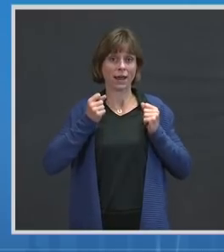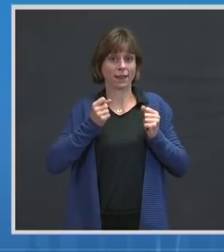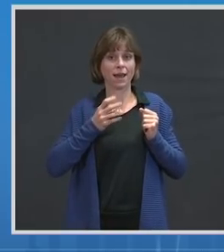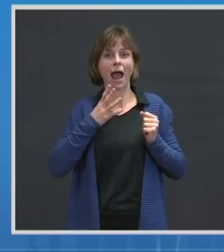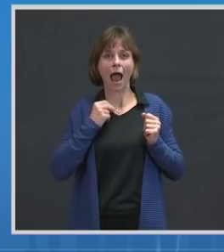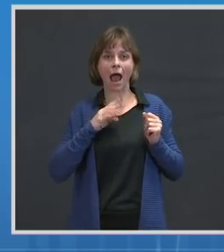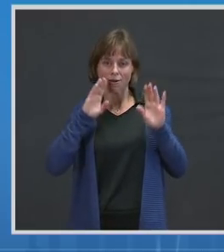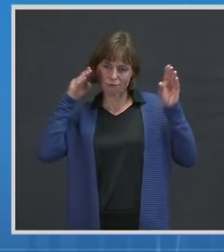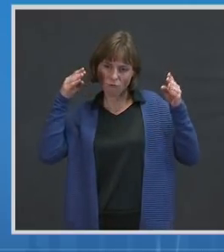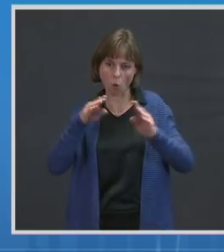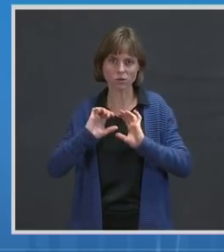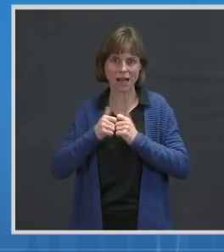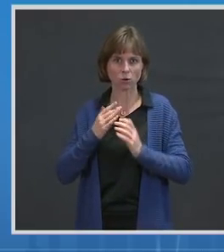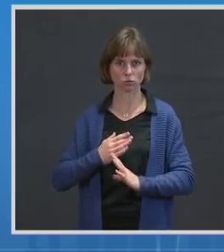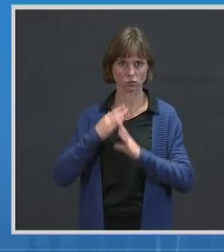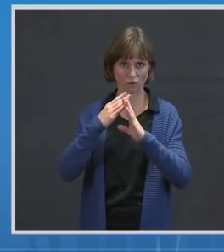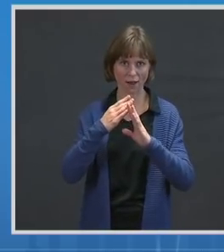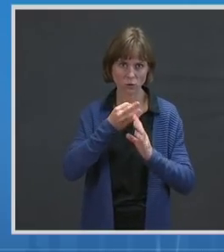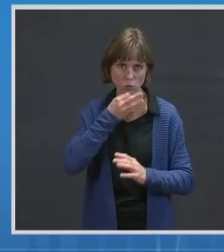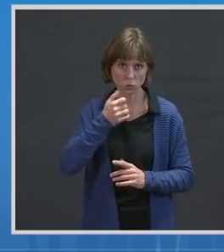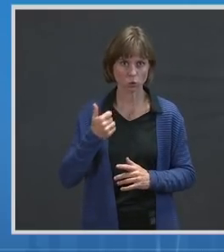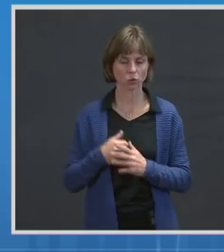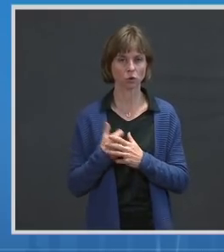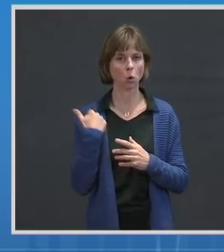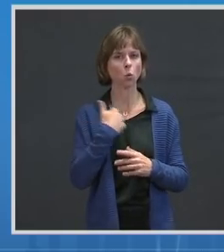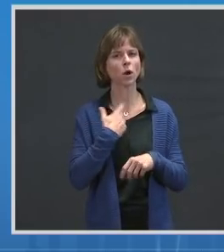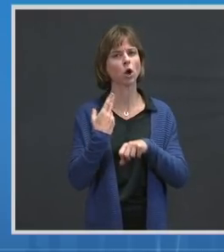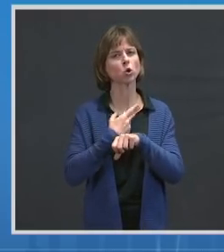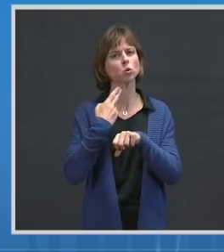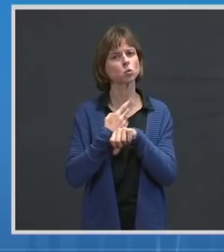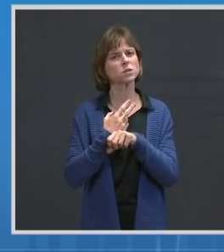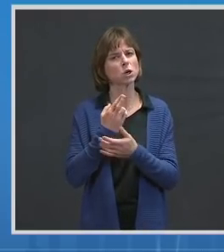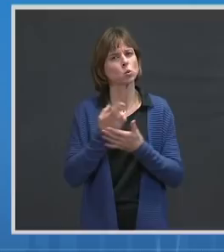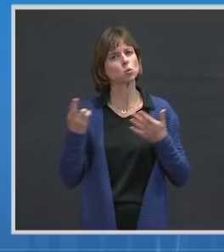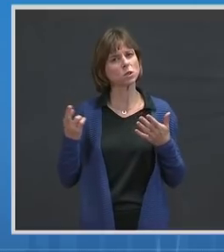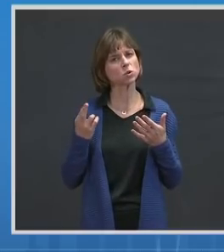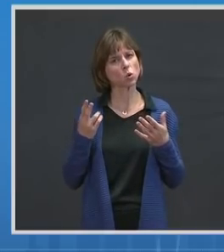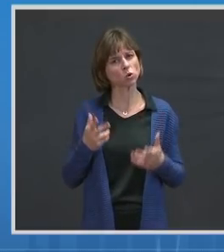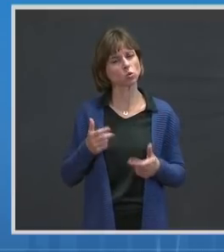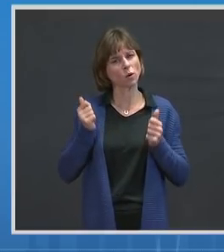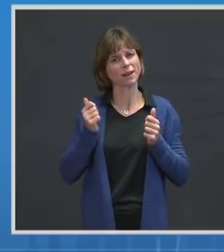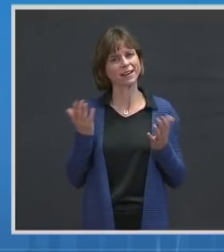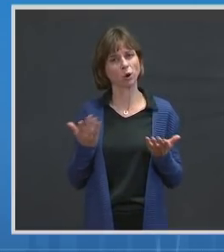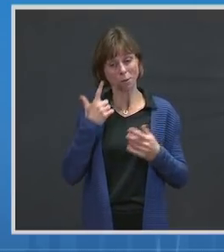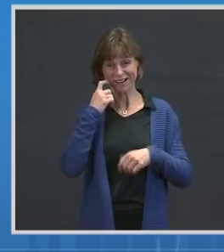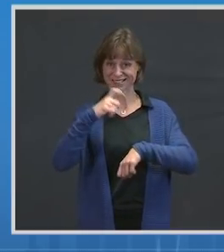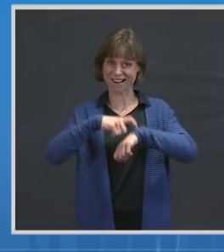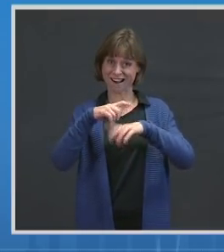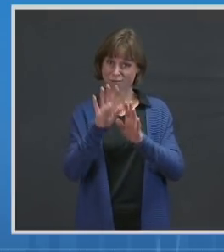We're quickly infusing targeted resources here because the time is critical when it comes to these fast-moving variants.